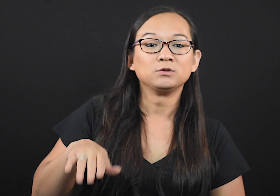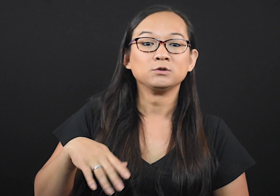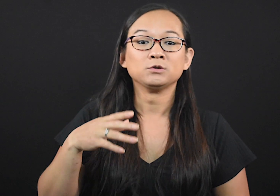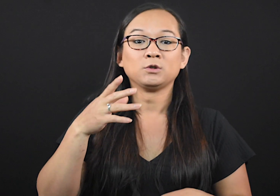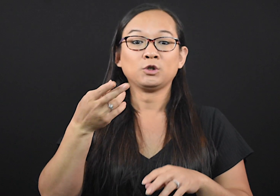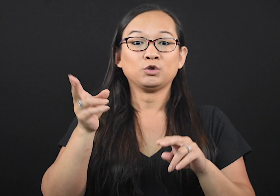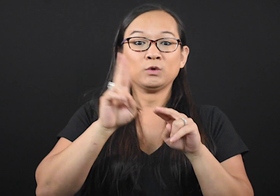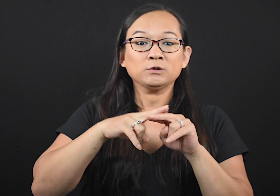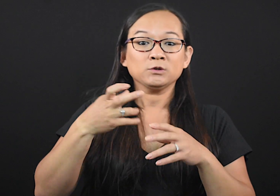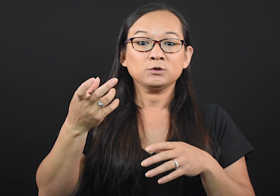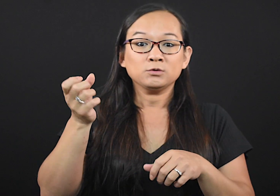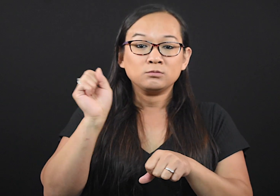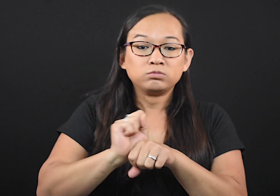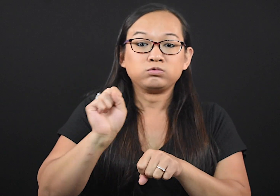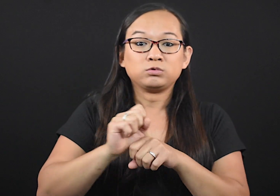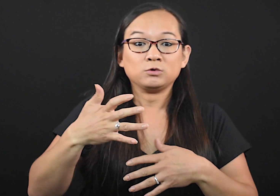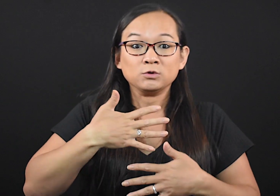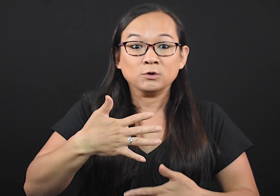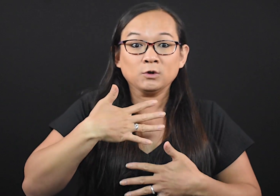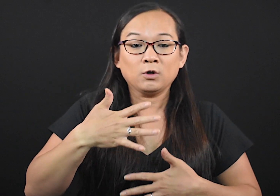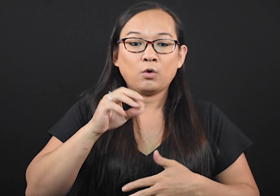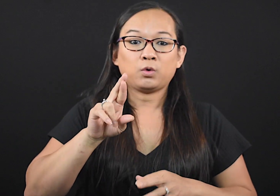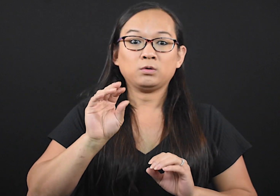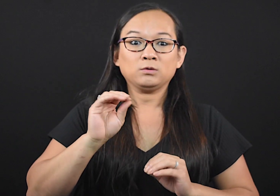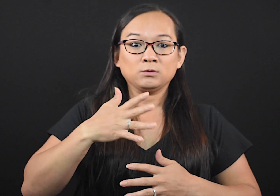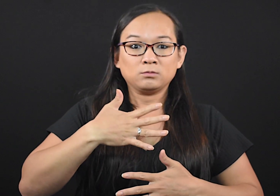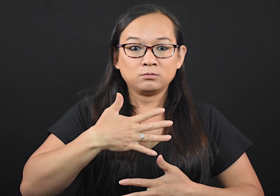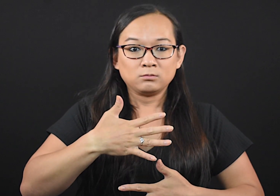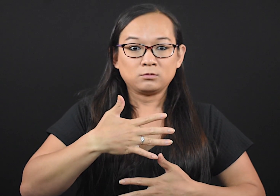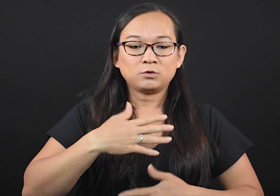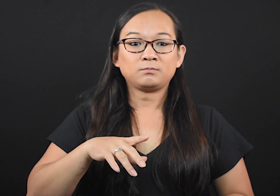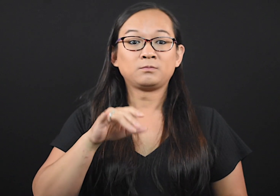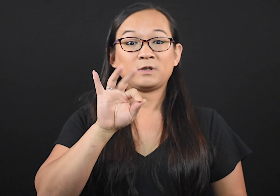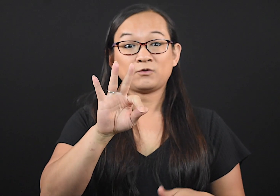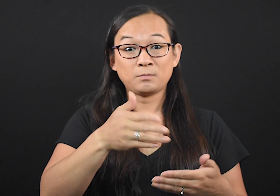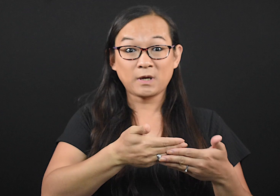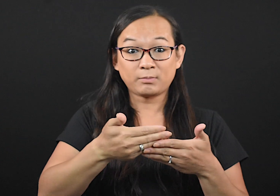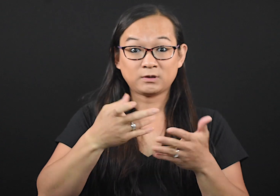poor feeding, and increased work of breathing or shallow breathing.